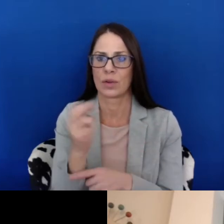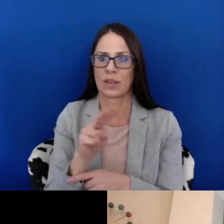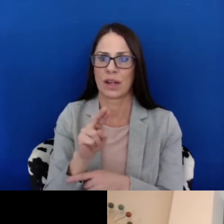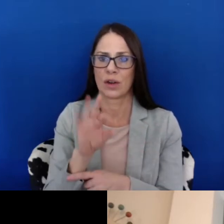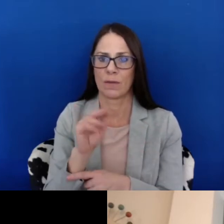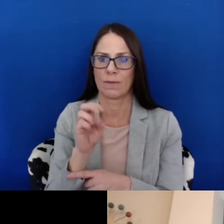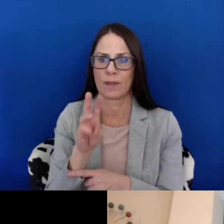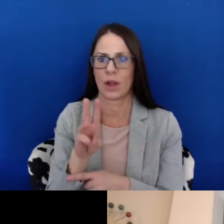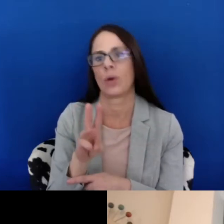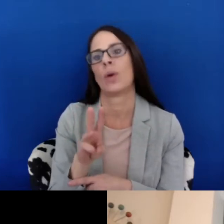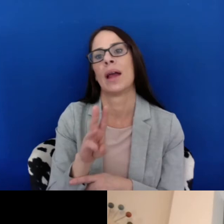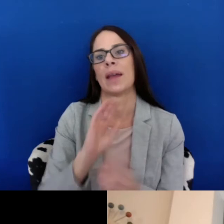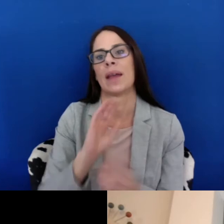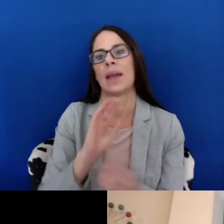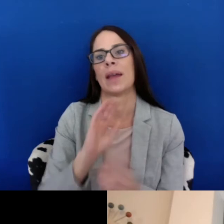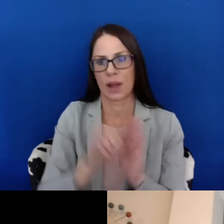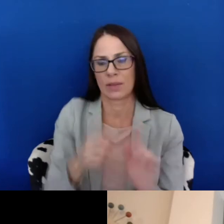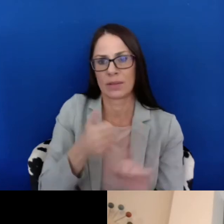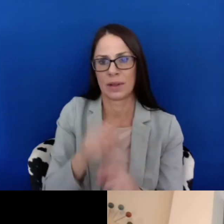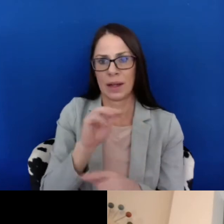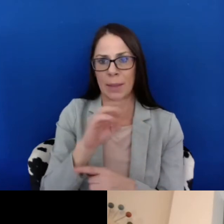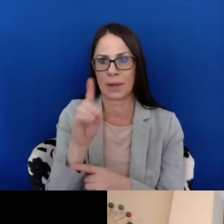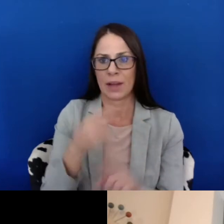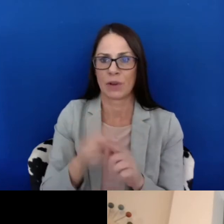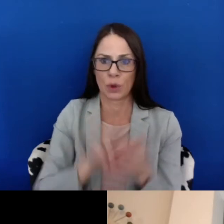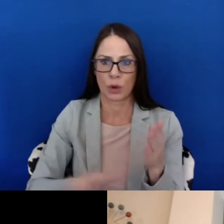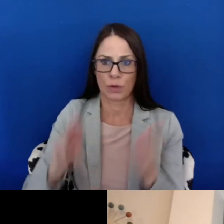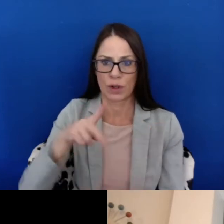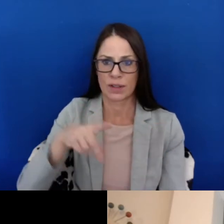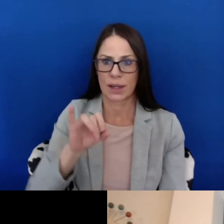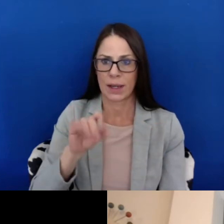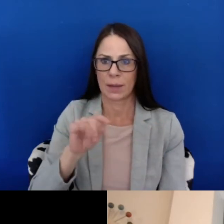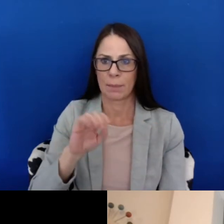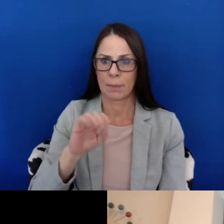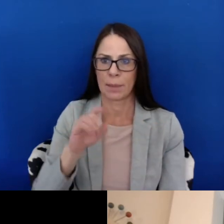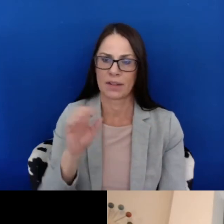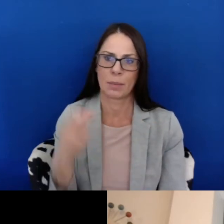15:50:14 She has an MD from the University of Pittsburgh. In Masters of Public Health